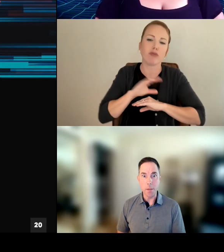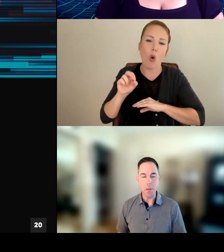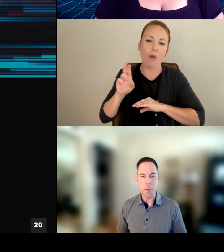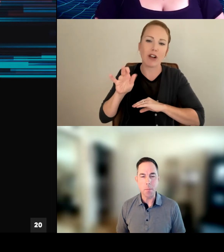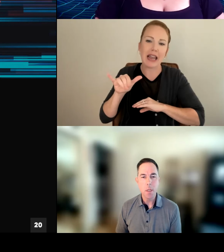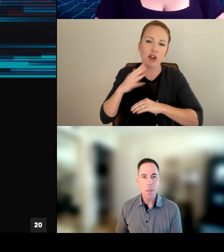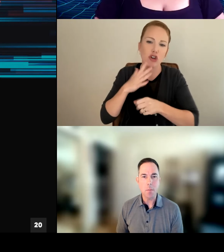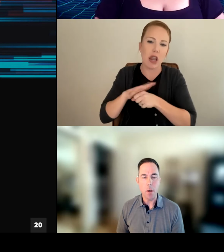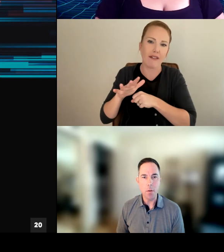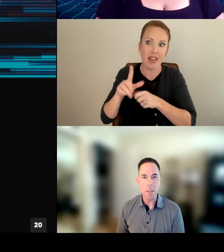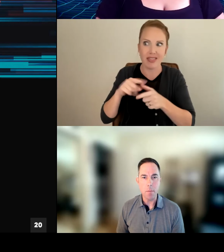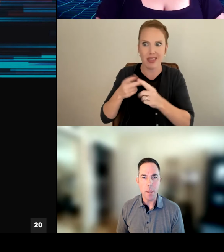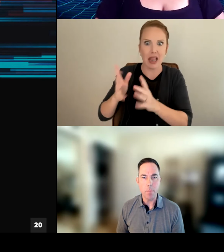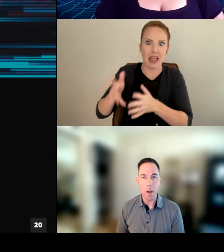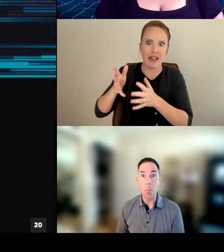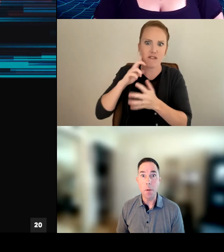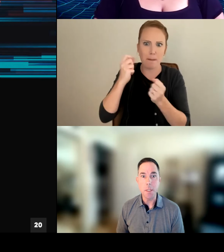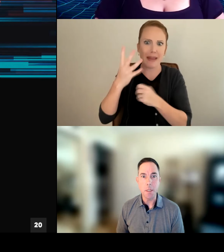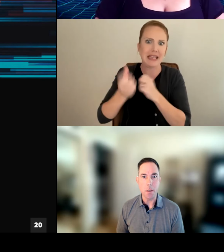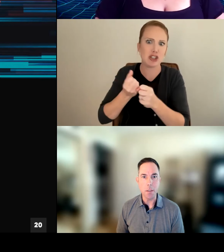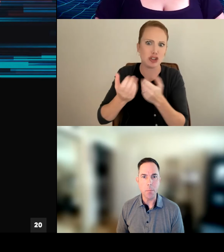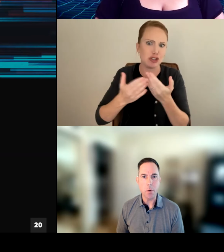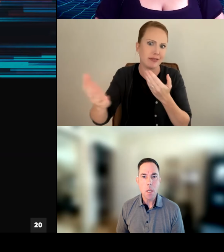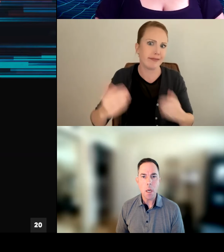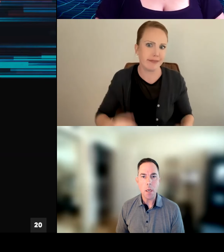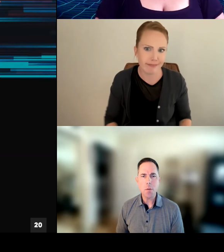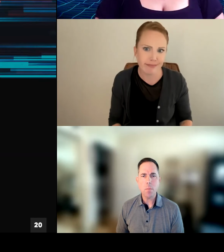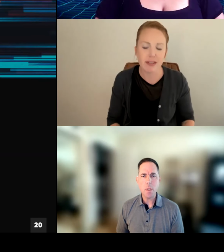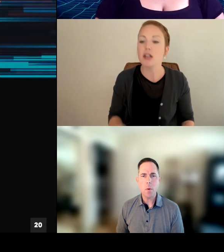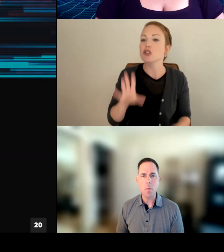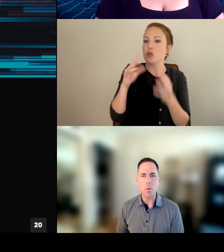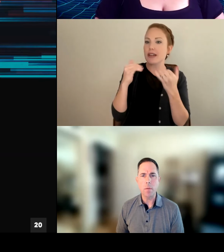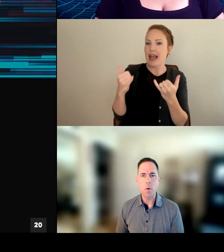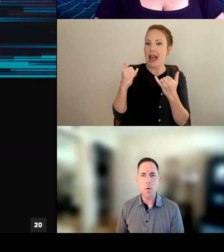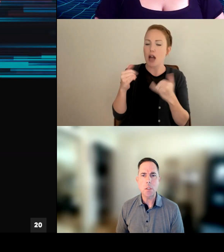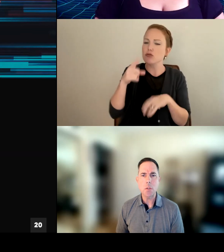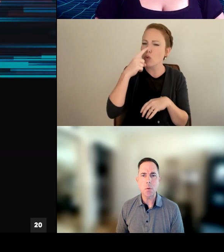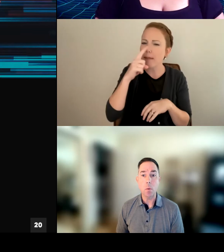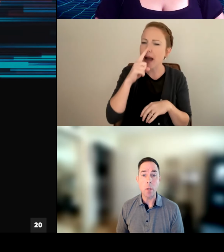into some others to dig a little deeper. Could you repeat what you are referring to or what you meant